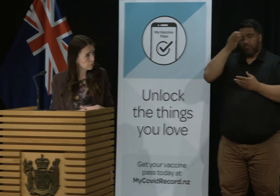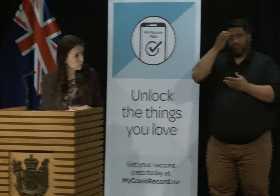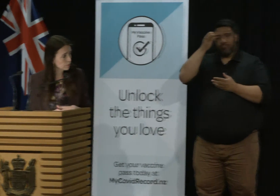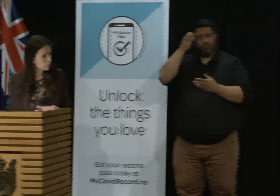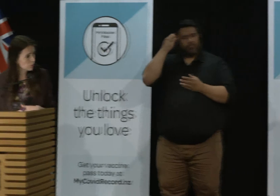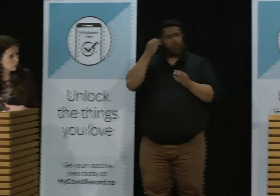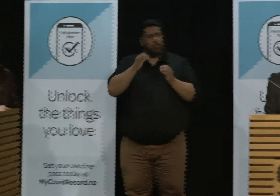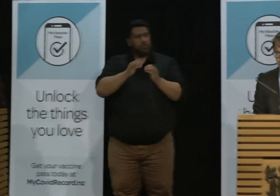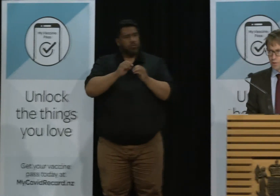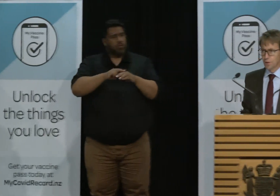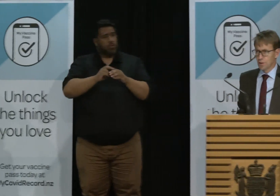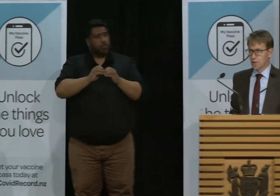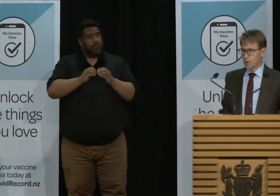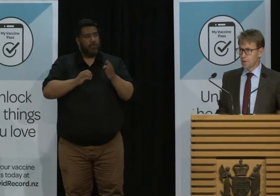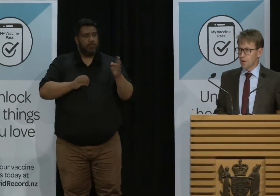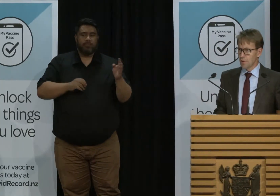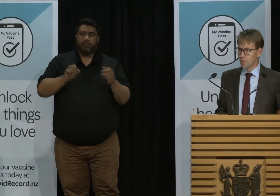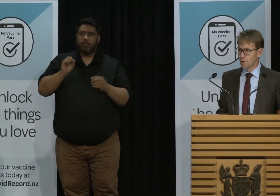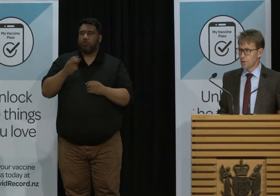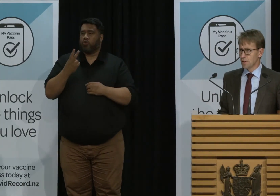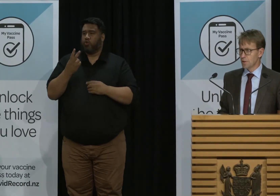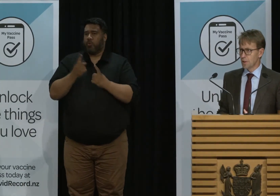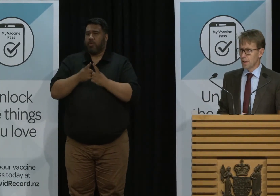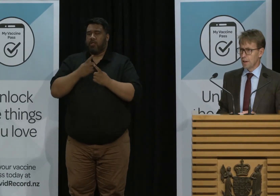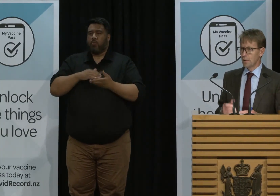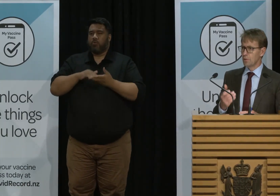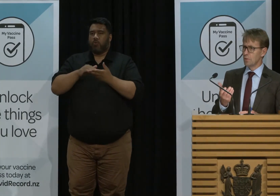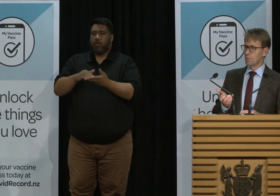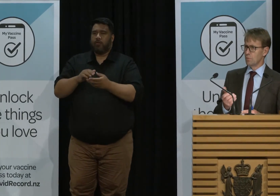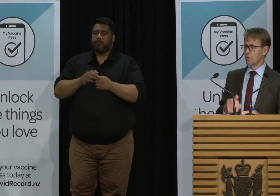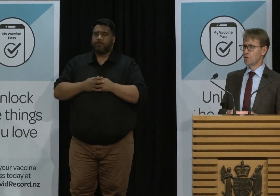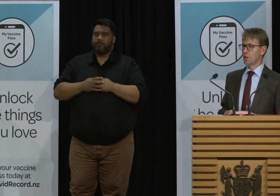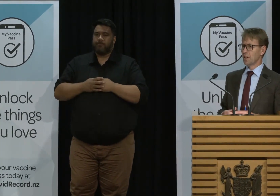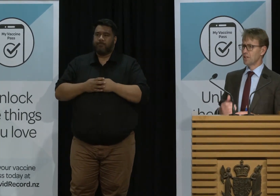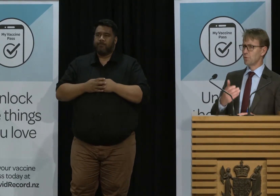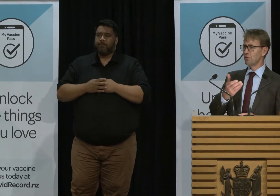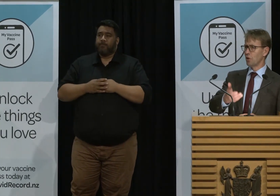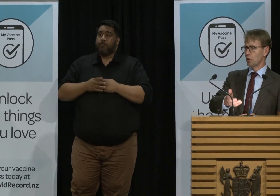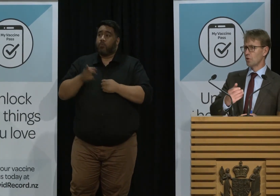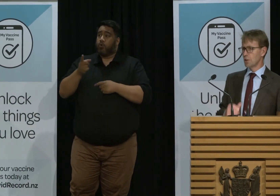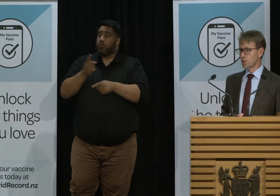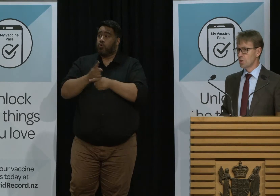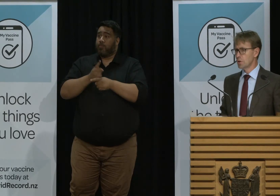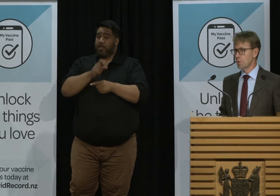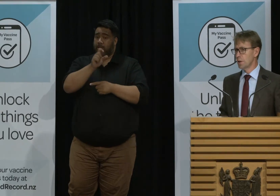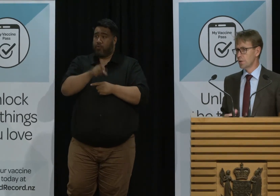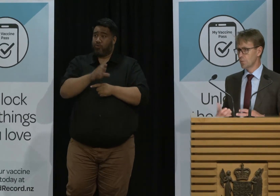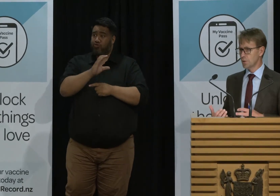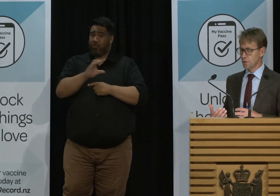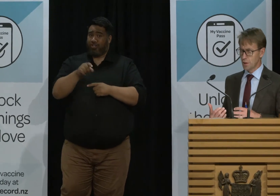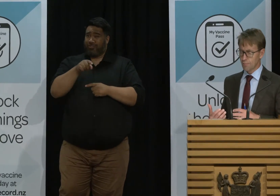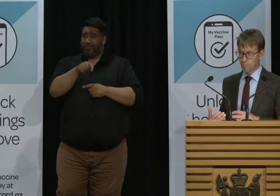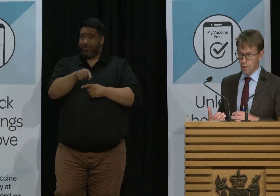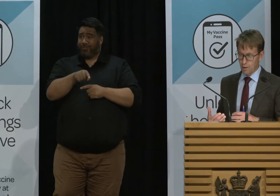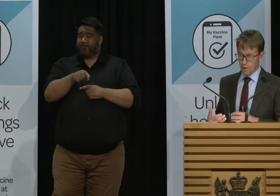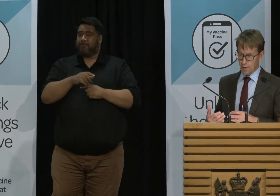isolate somewhere else, the public health unit is able to work that through with them. Dr Bloomfield.